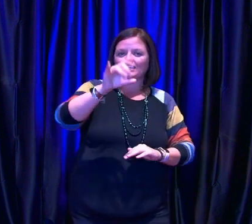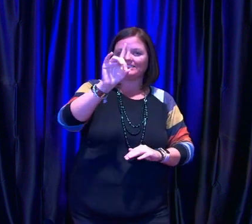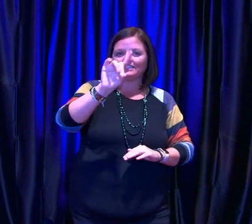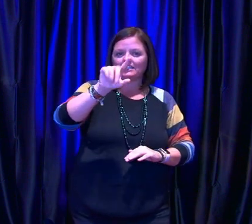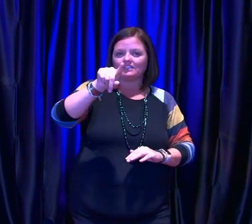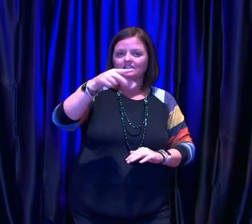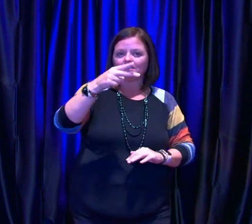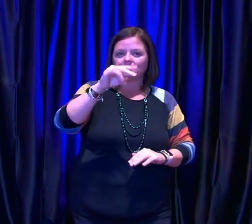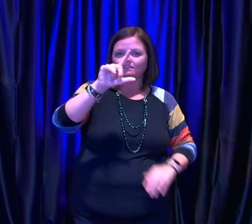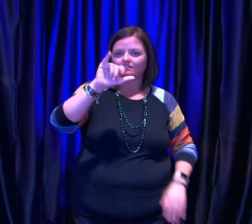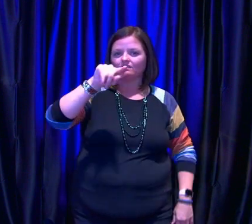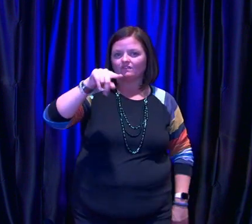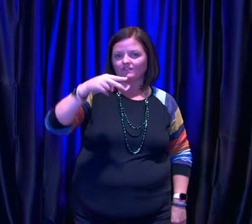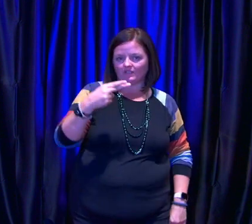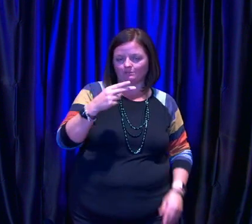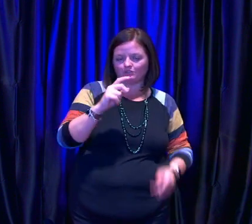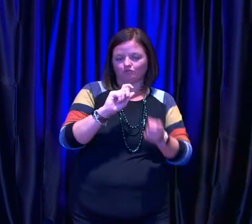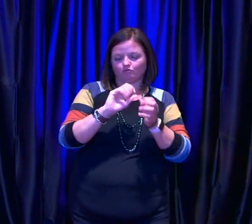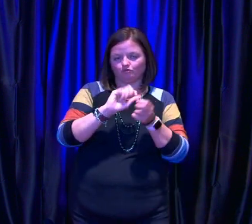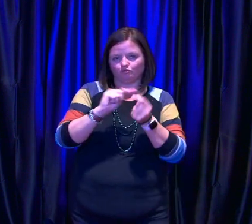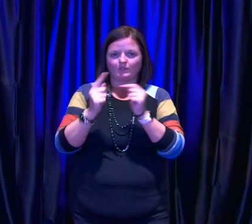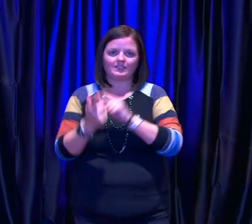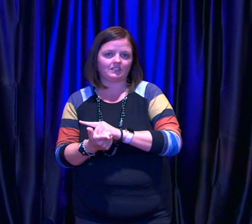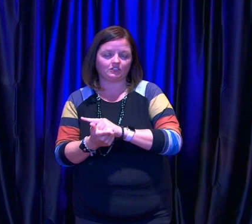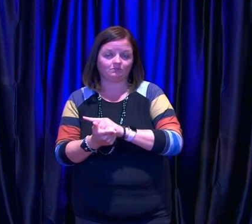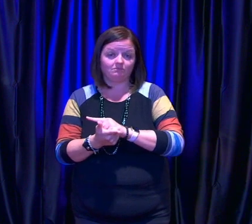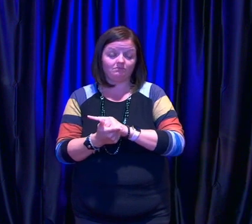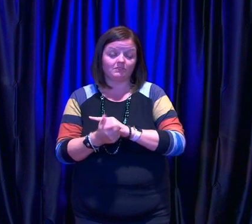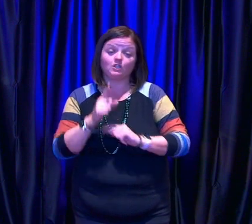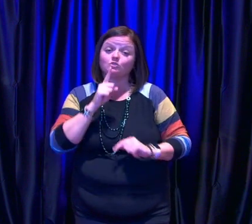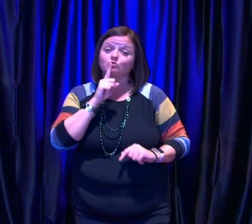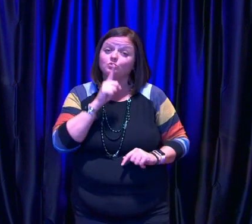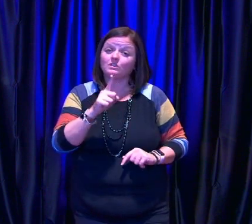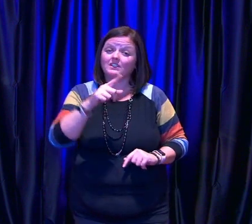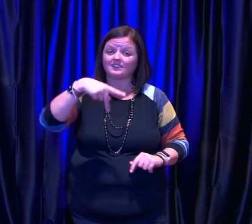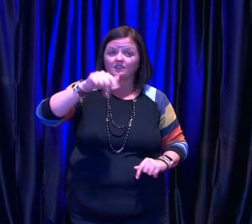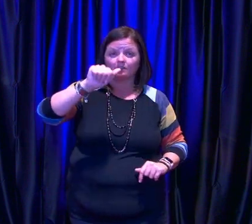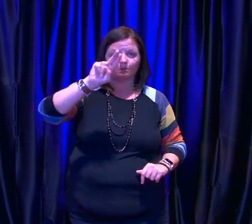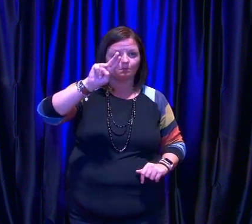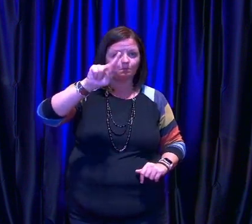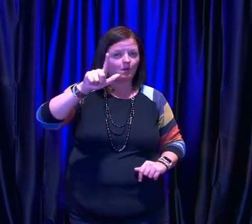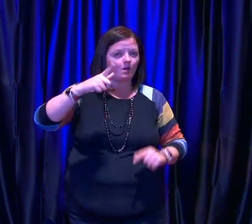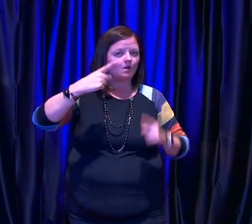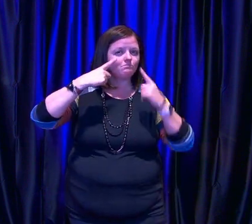and i love that the truth is paul nailed it we are living in a world that